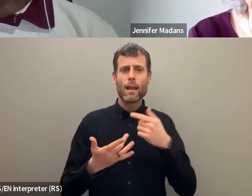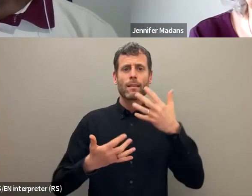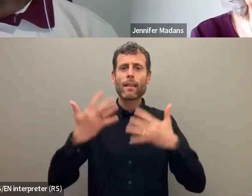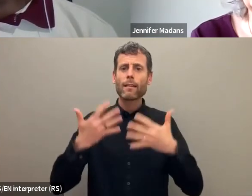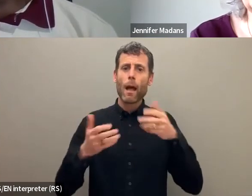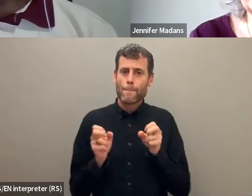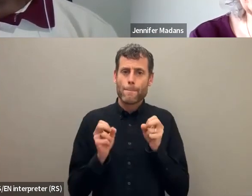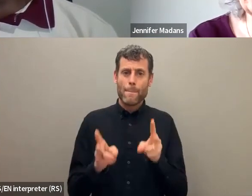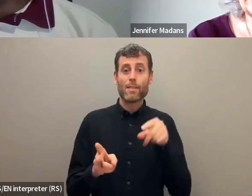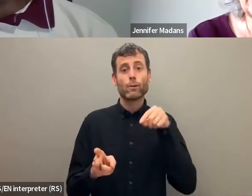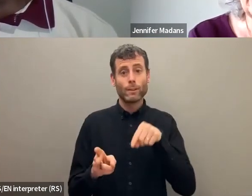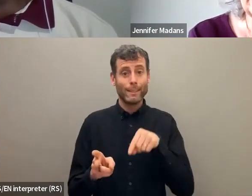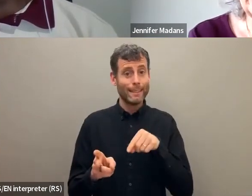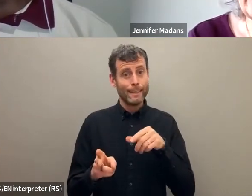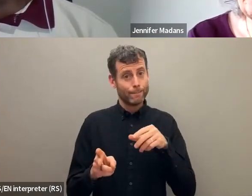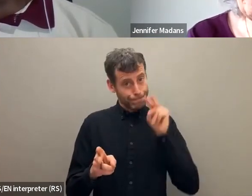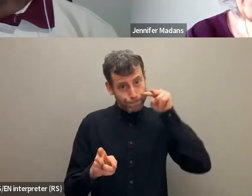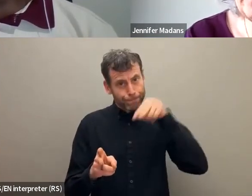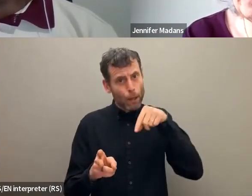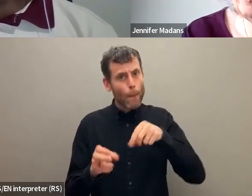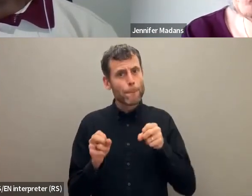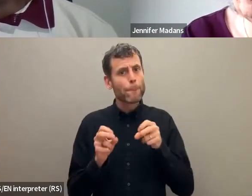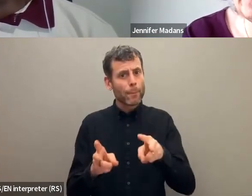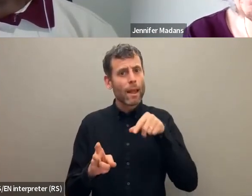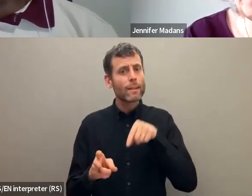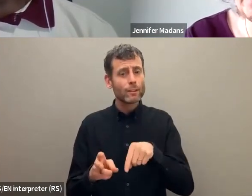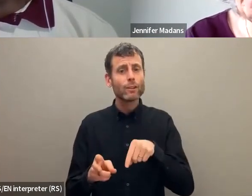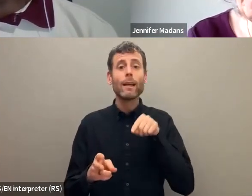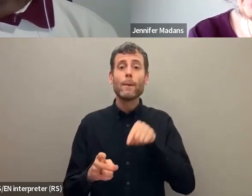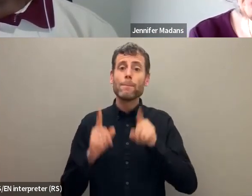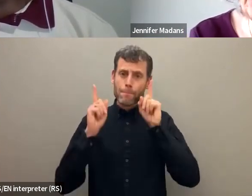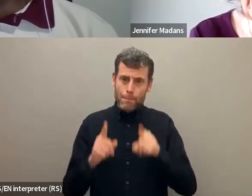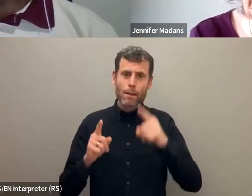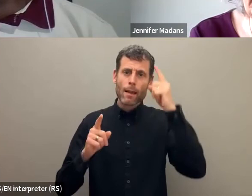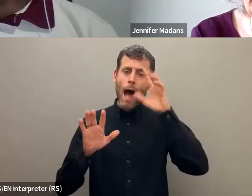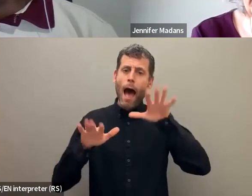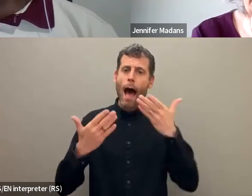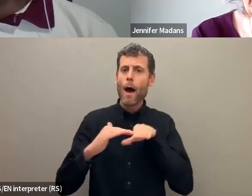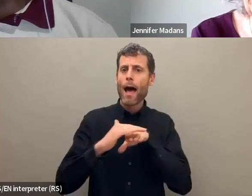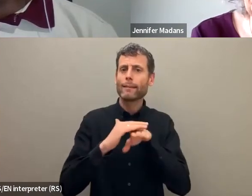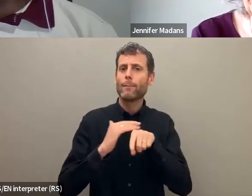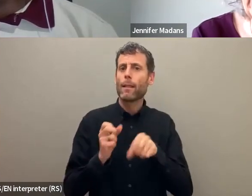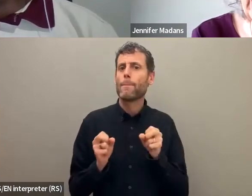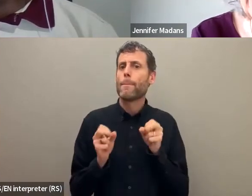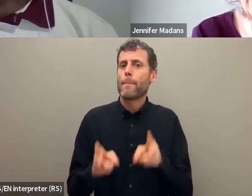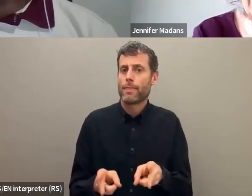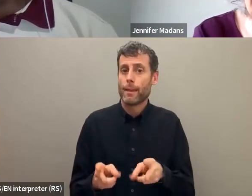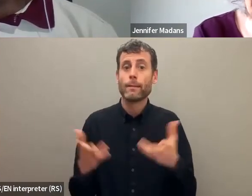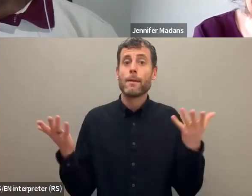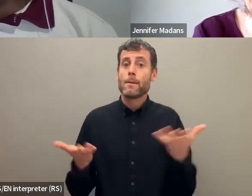Jennifer Madans: Migration status of range of characteristics of the population, and this is the Multi sectoral approach that's extremely important.